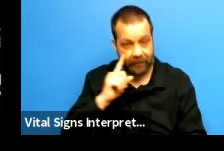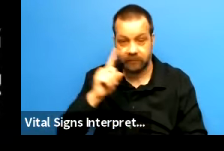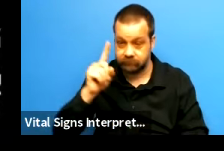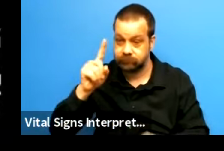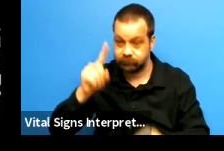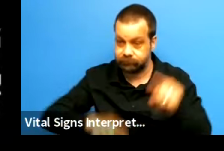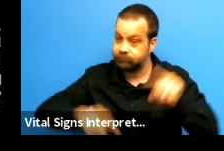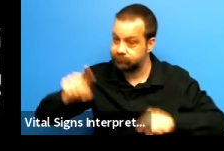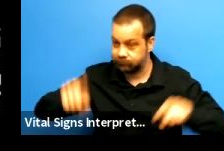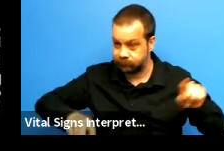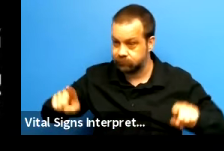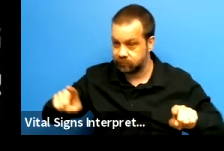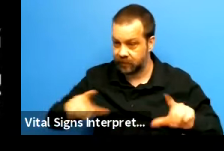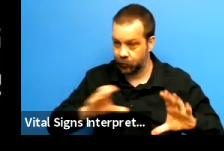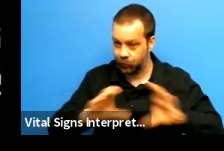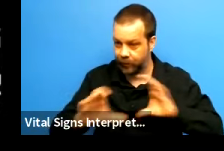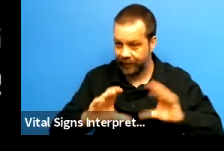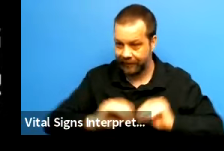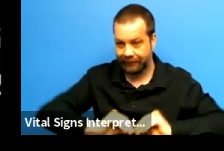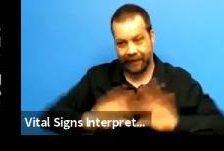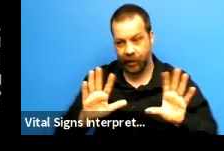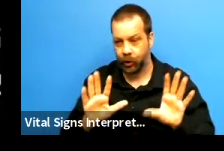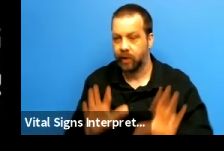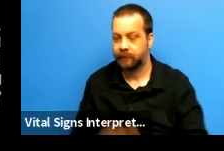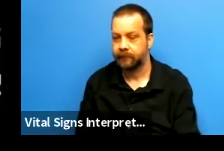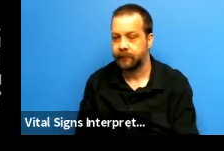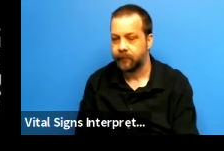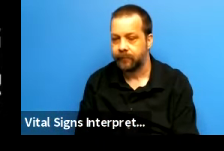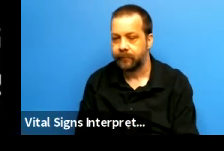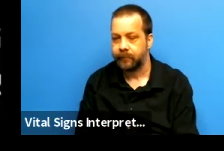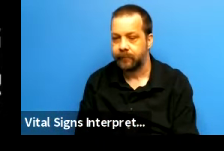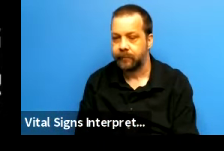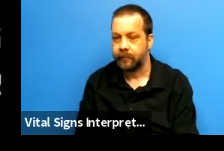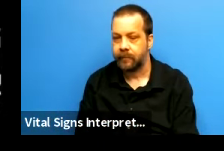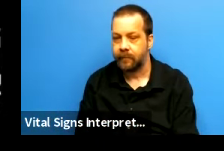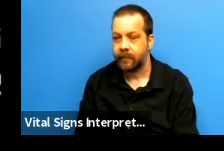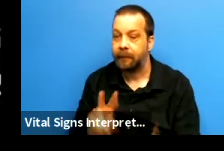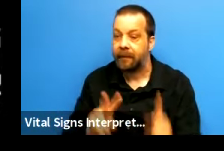to make those communications accessible. For people who have vision disabilities